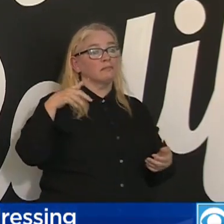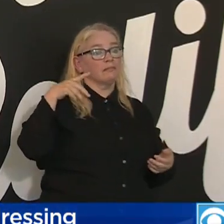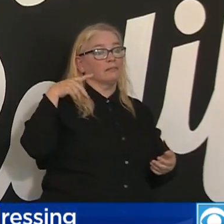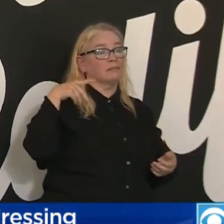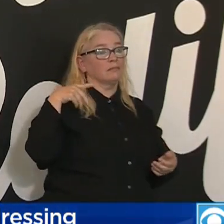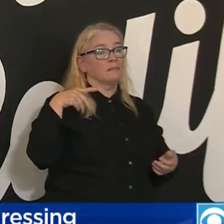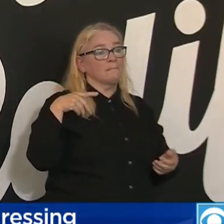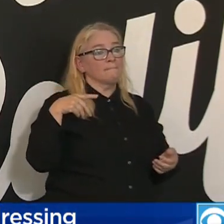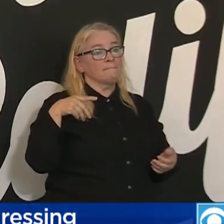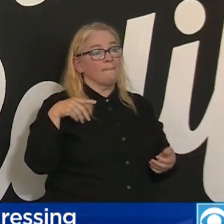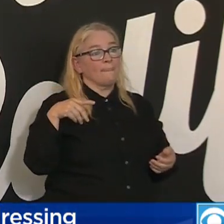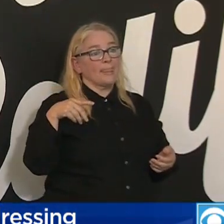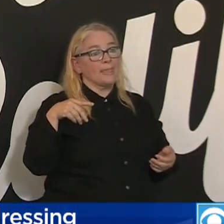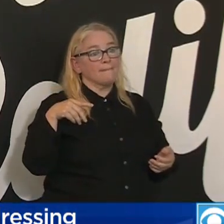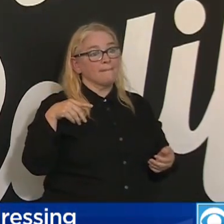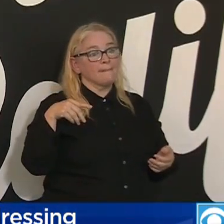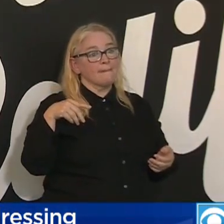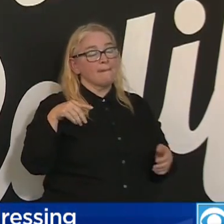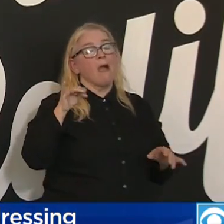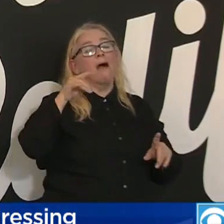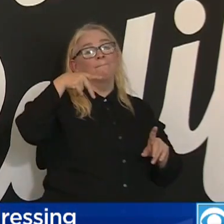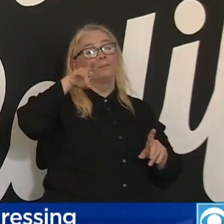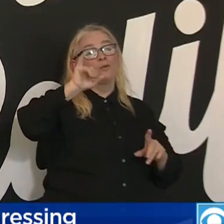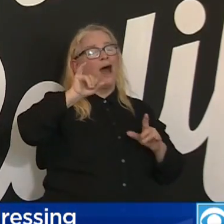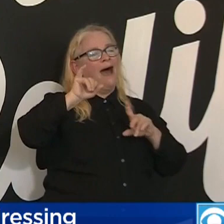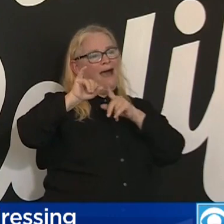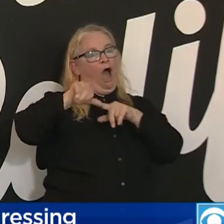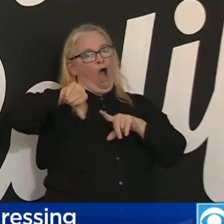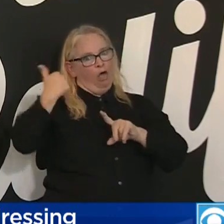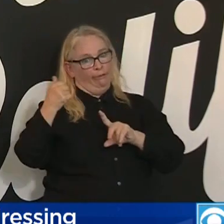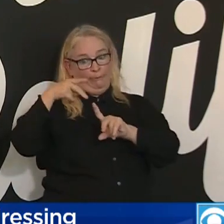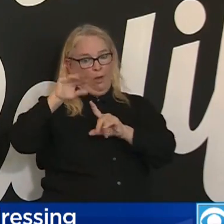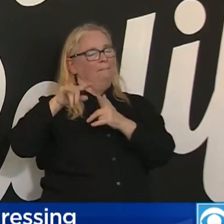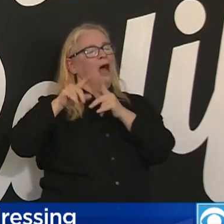PRECISE AS I POSSIBLY CAN, WE HAVE PEOPLE UNDER